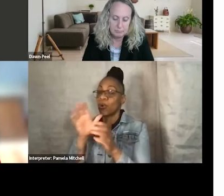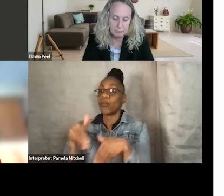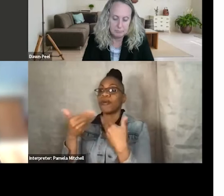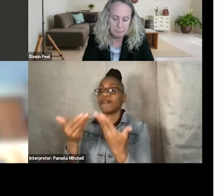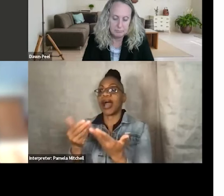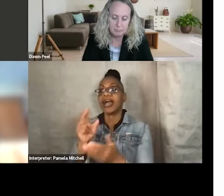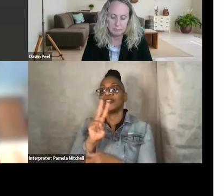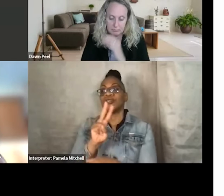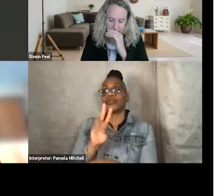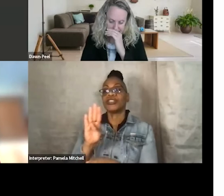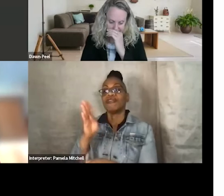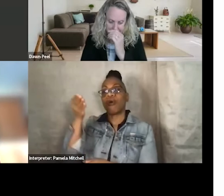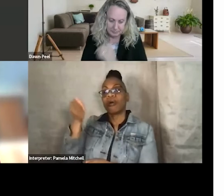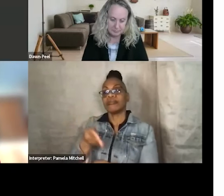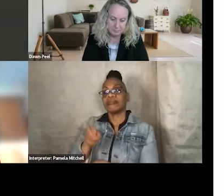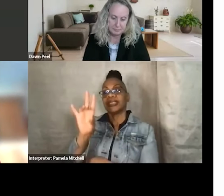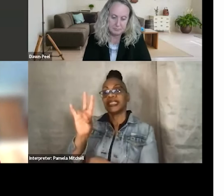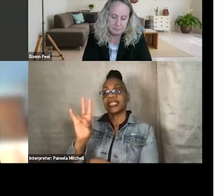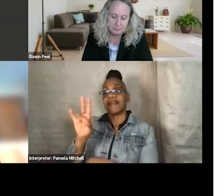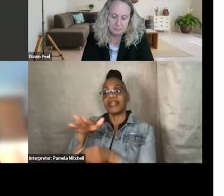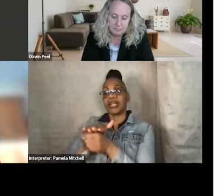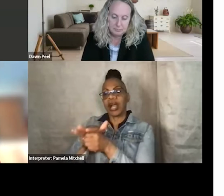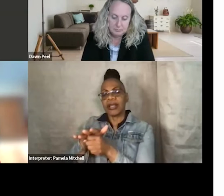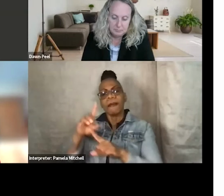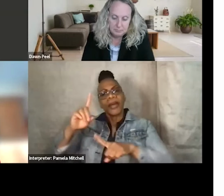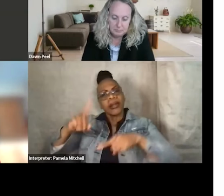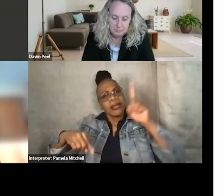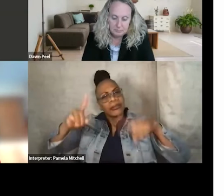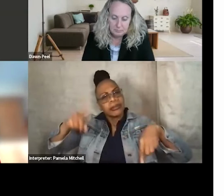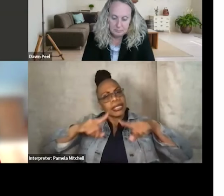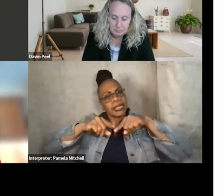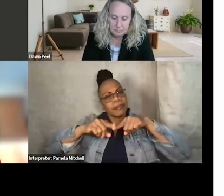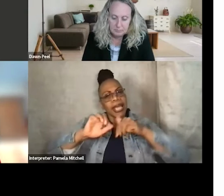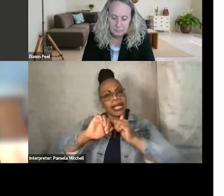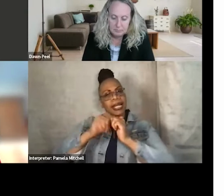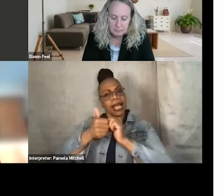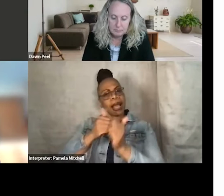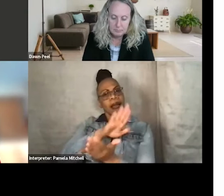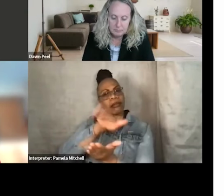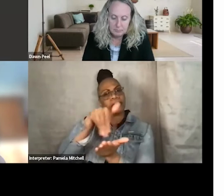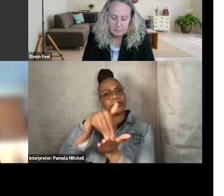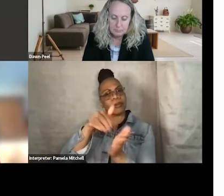It may vary in how the centers provide that, but again, it is available